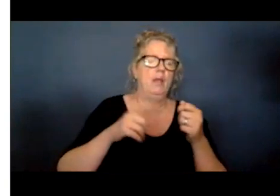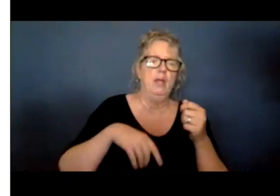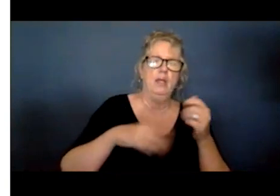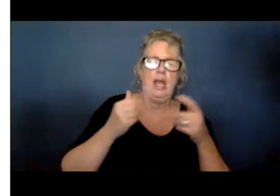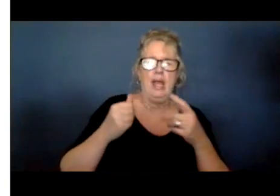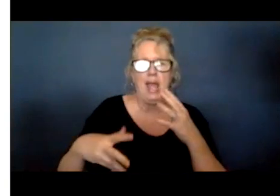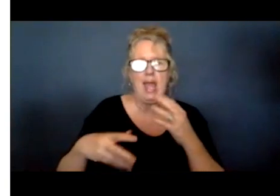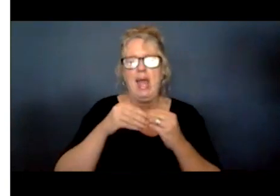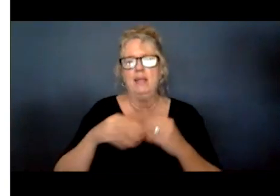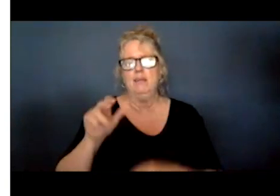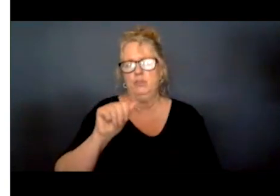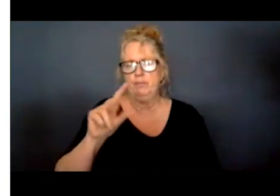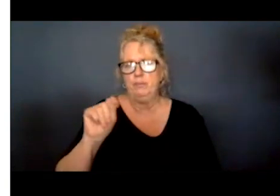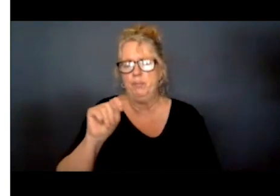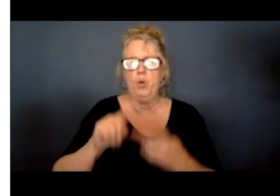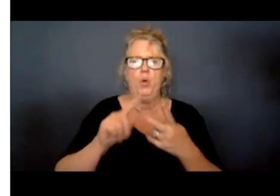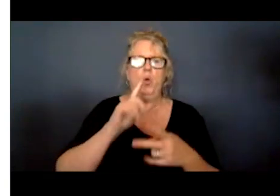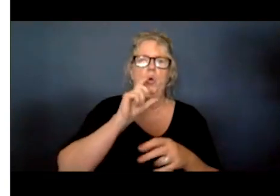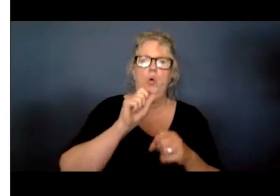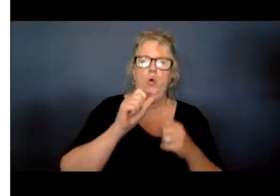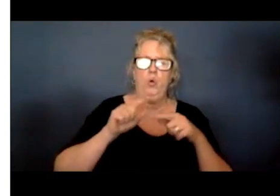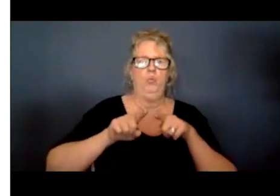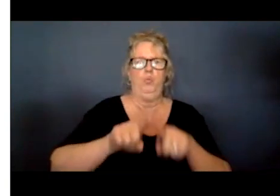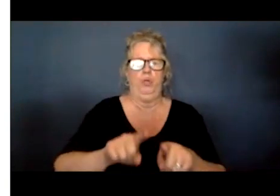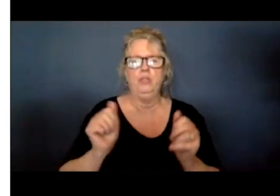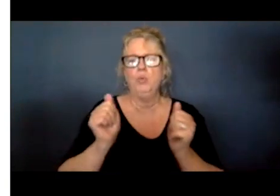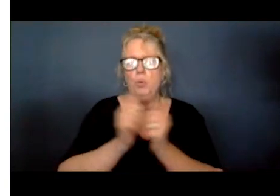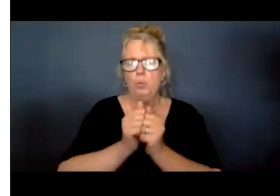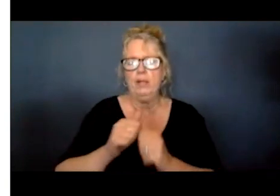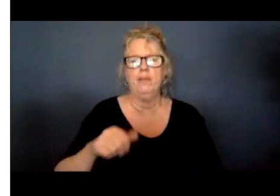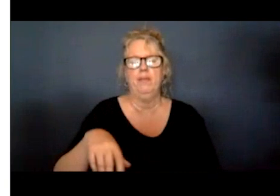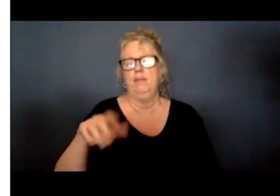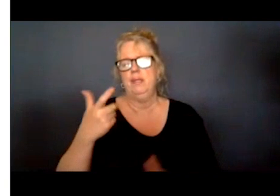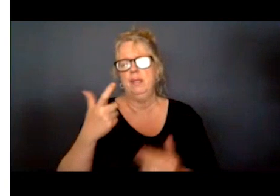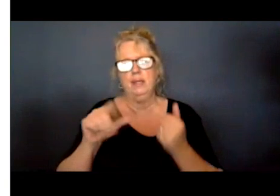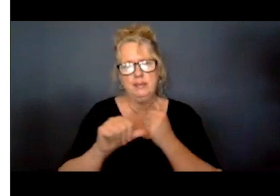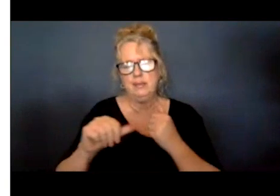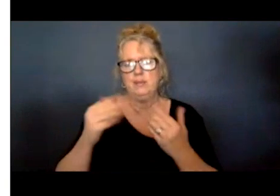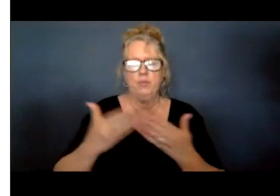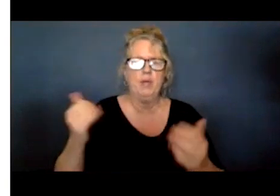assistive technologies or work in conjunction with assistive devices. These tools are not